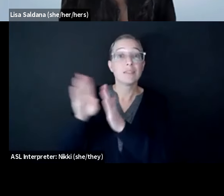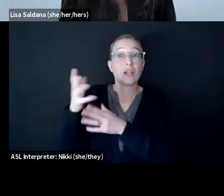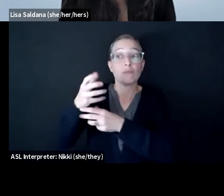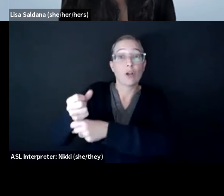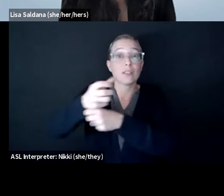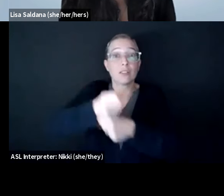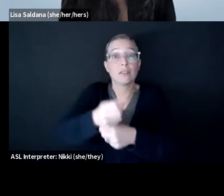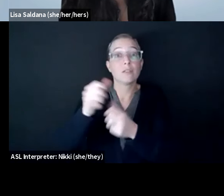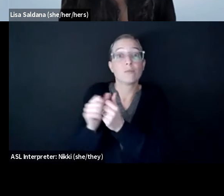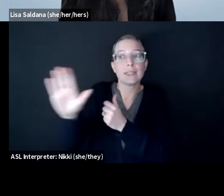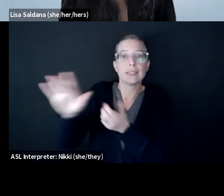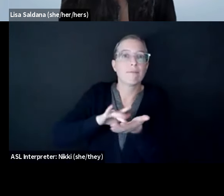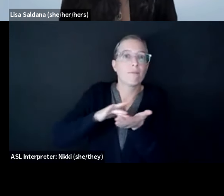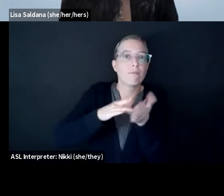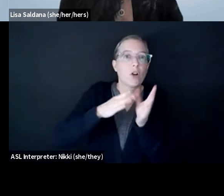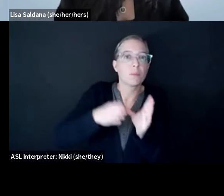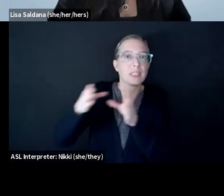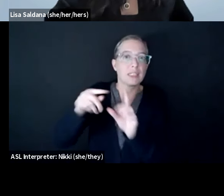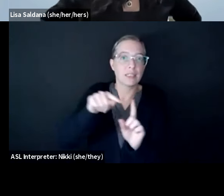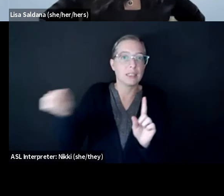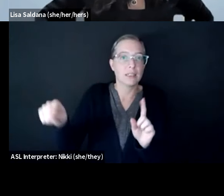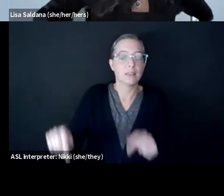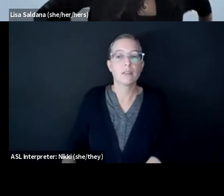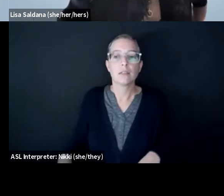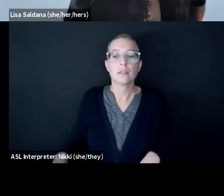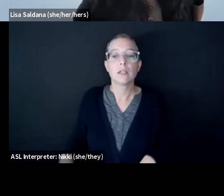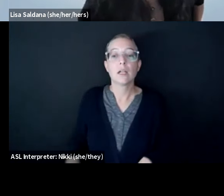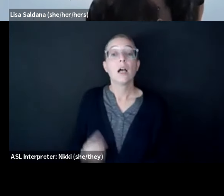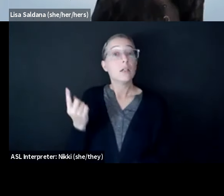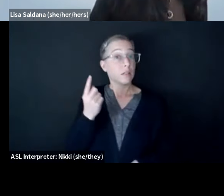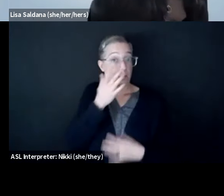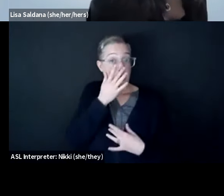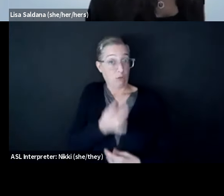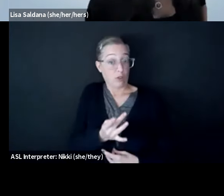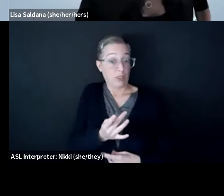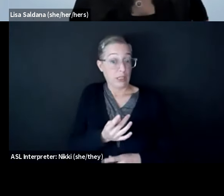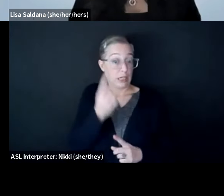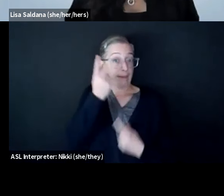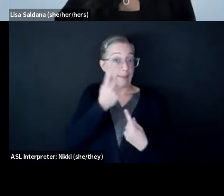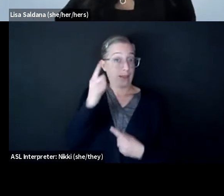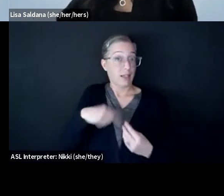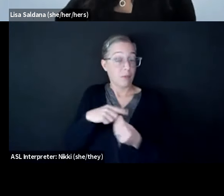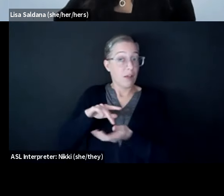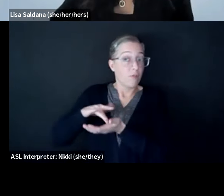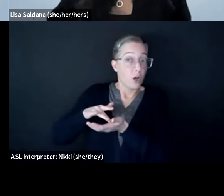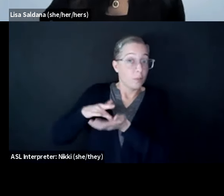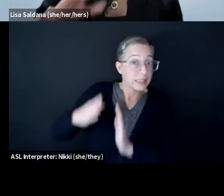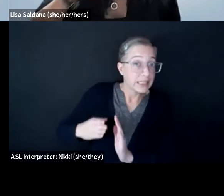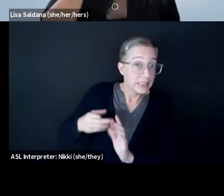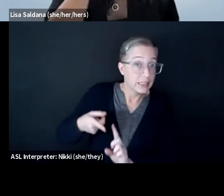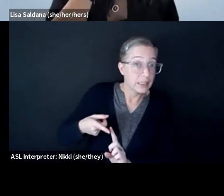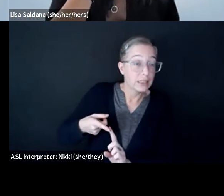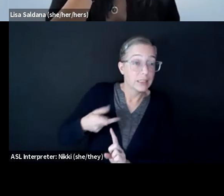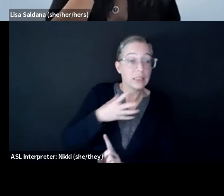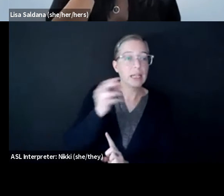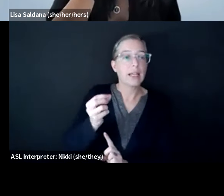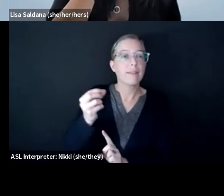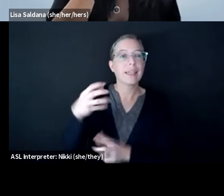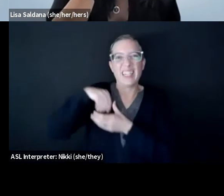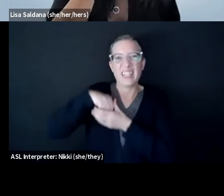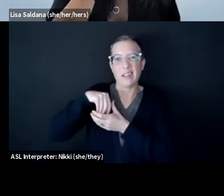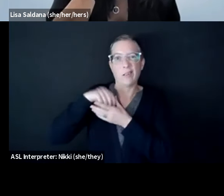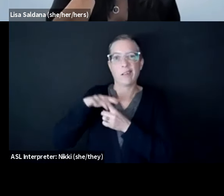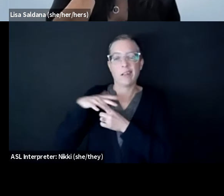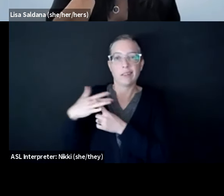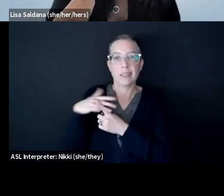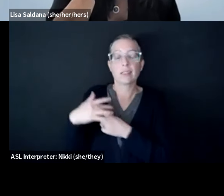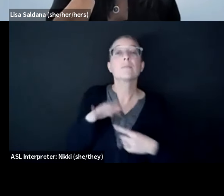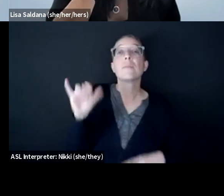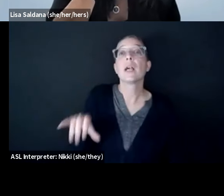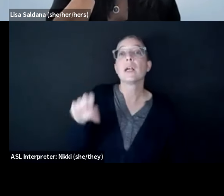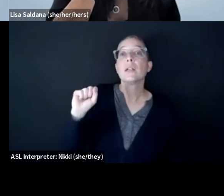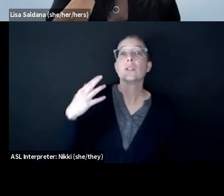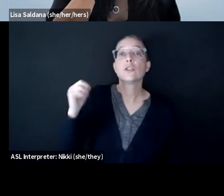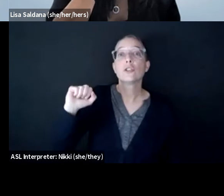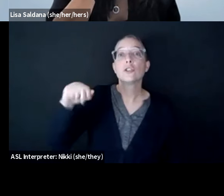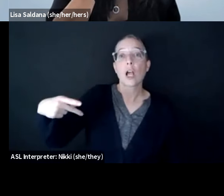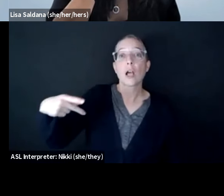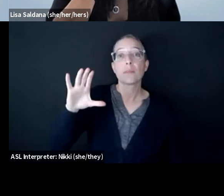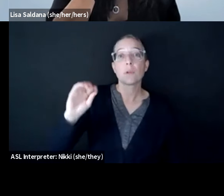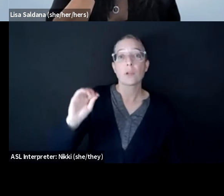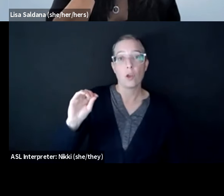Michelle Chui: And one of the things that, though, is very interesting and thinking again about the pharmacist and the you know the inner context is that when we did the shop co project we used.